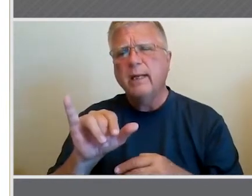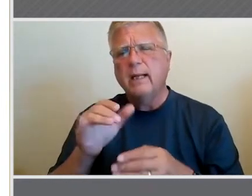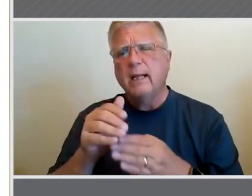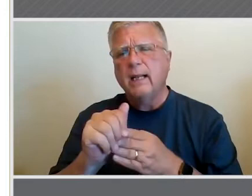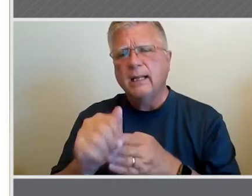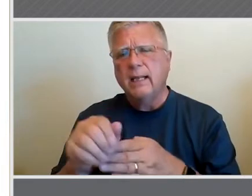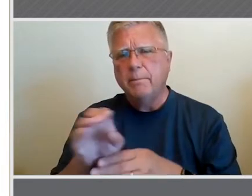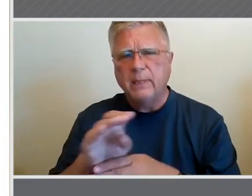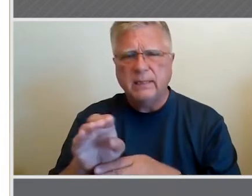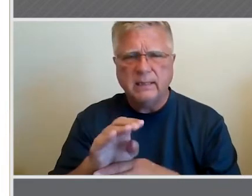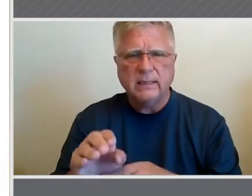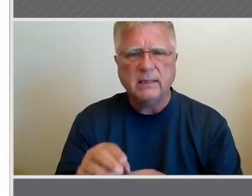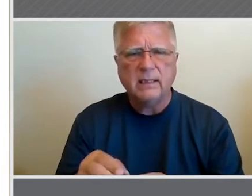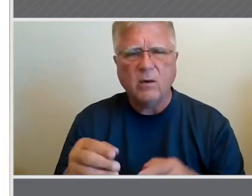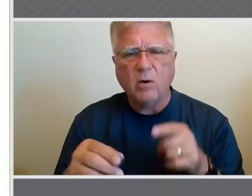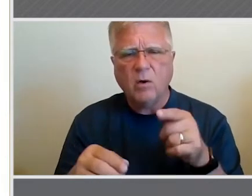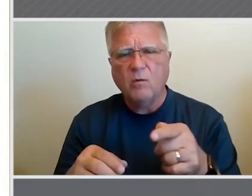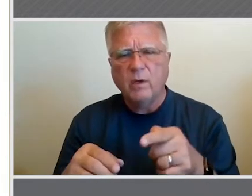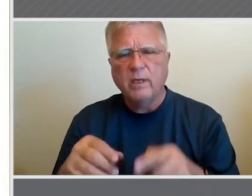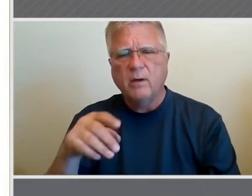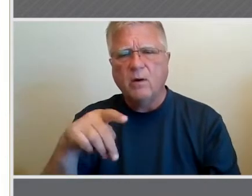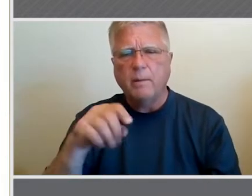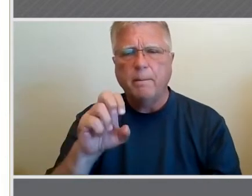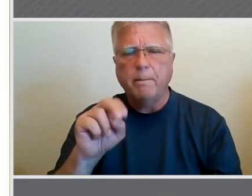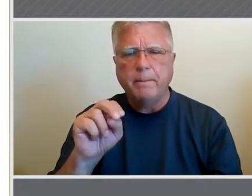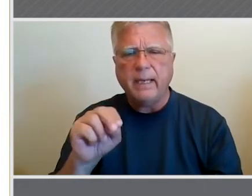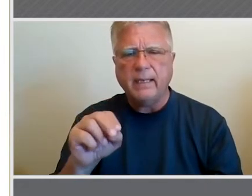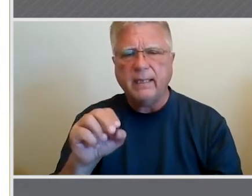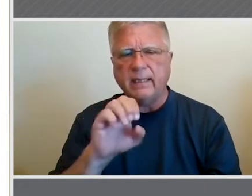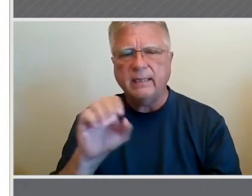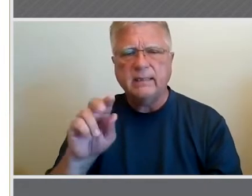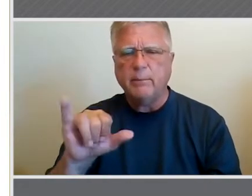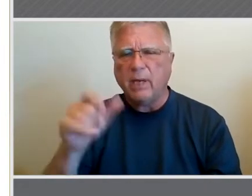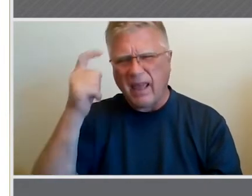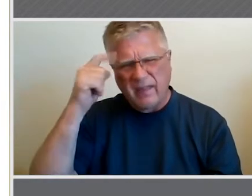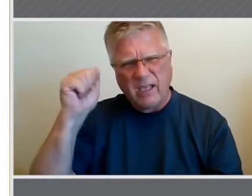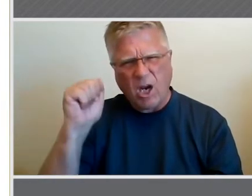You know, I think all of the graduates of that program really were, you know, women